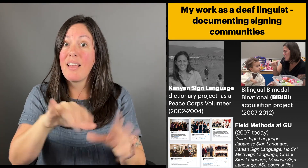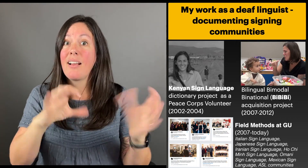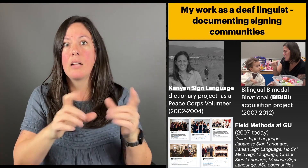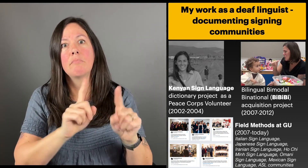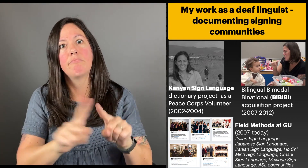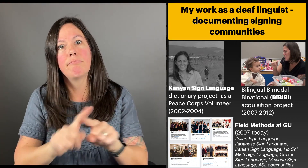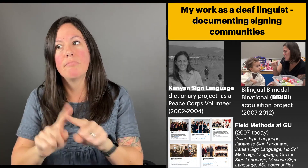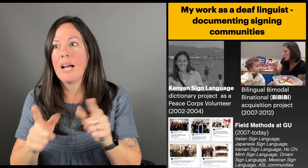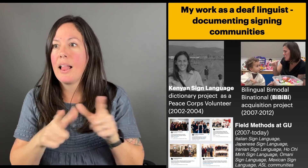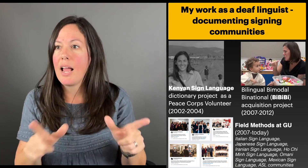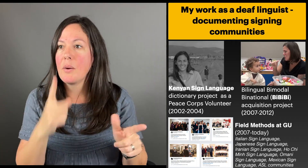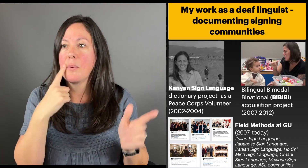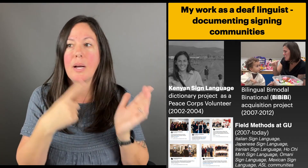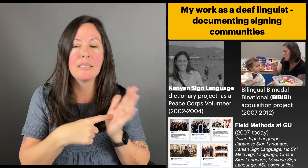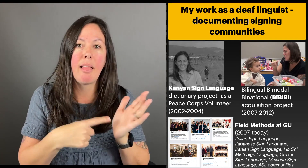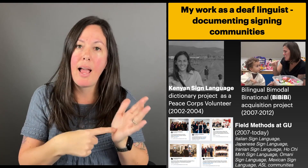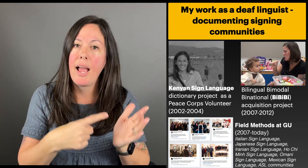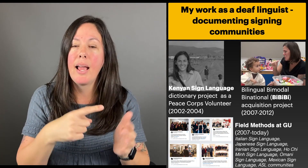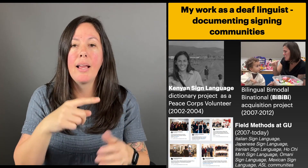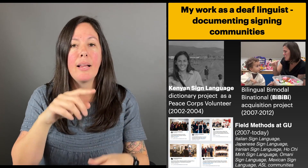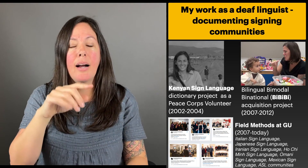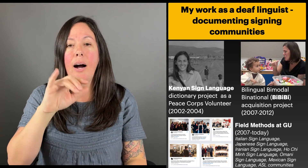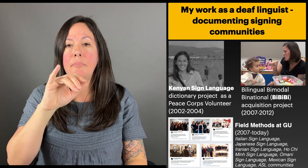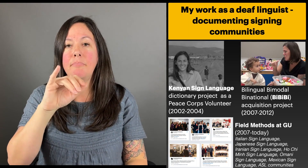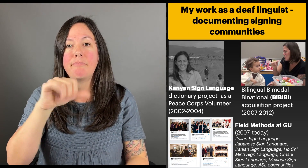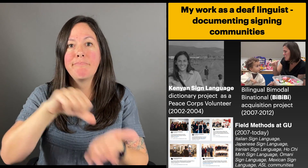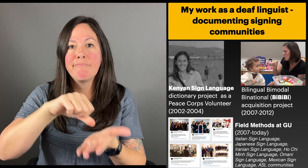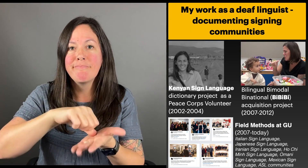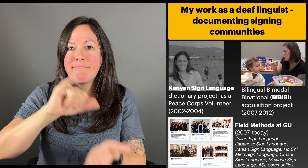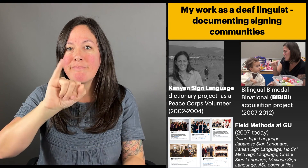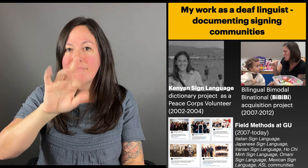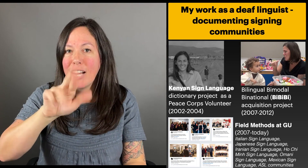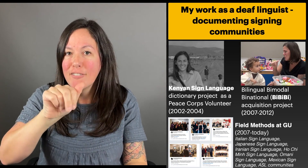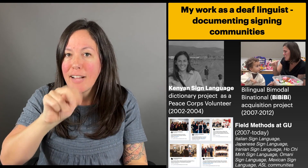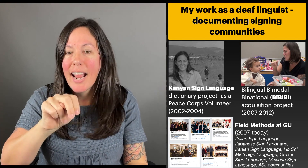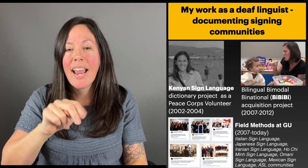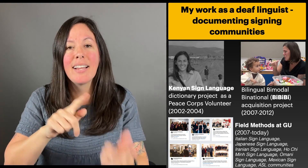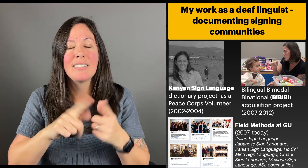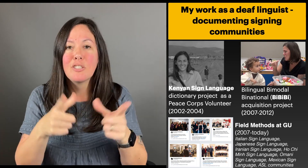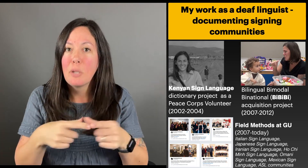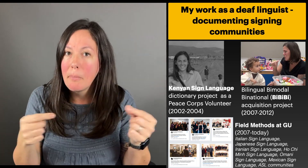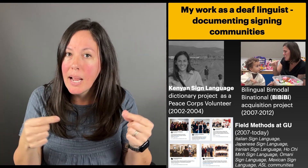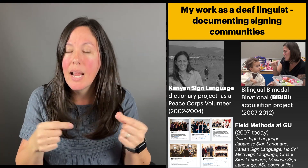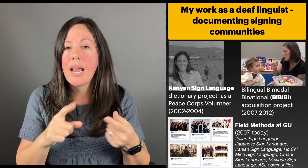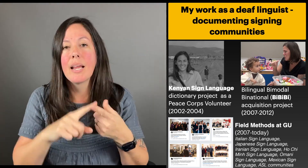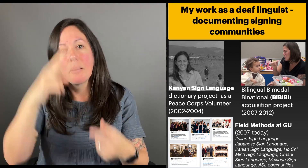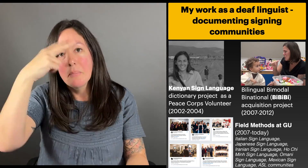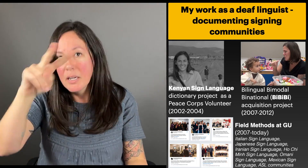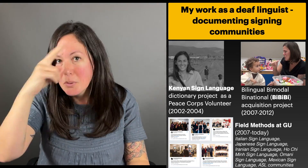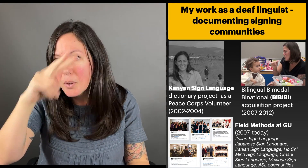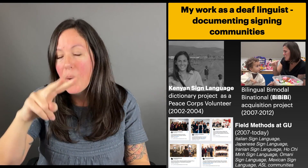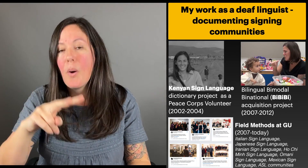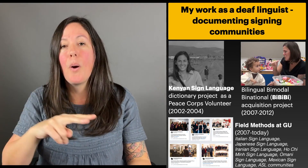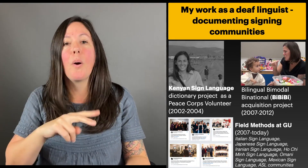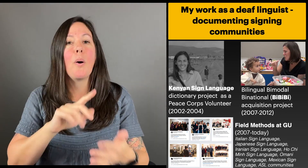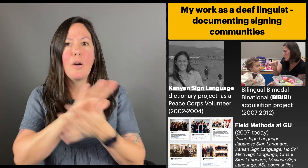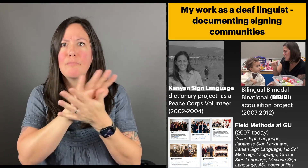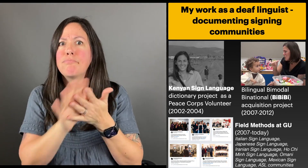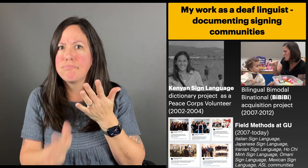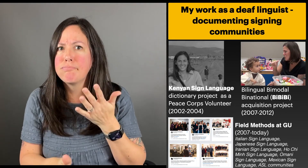specifically so I took that class as a student and I've been teaching it since becoming a faculty we have focused on